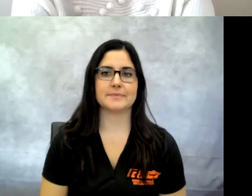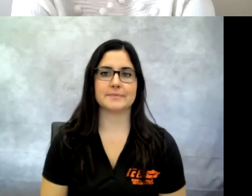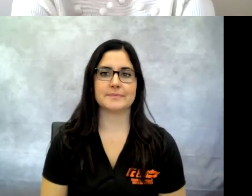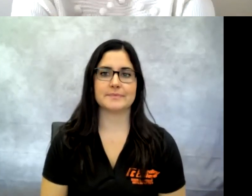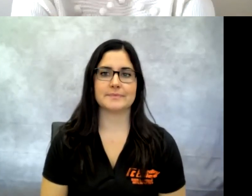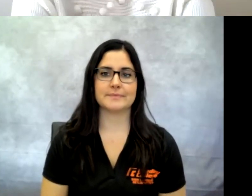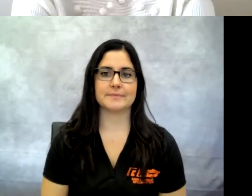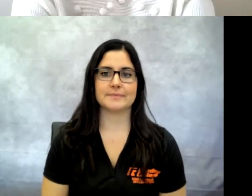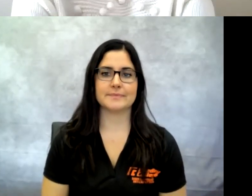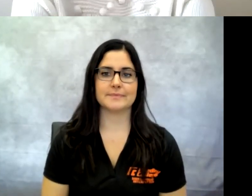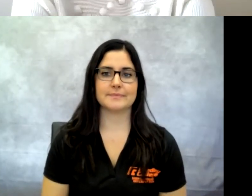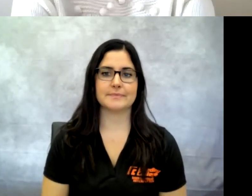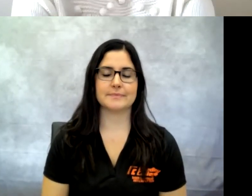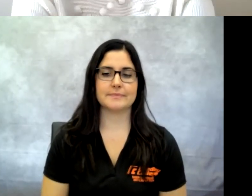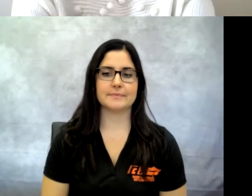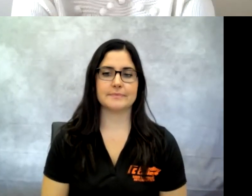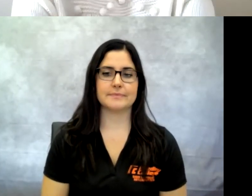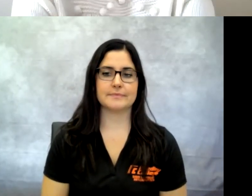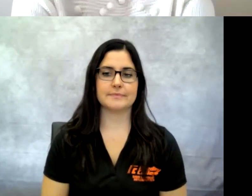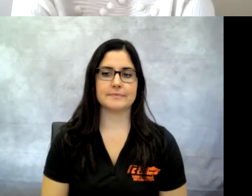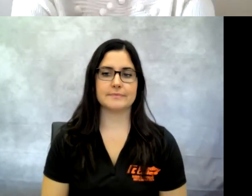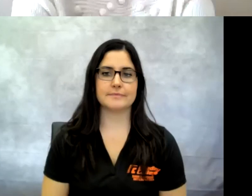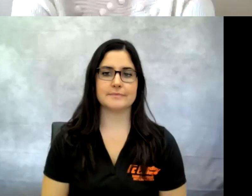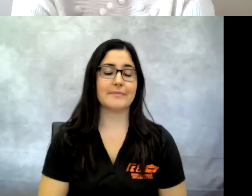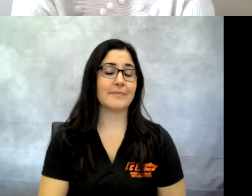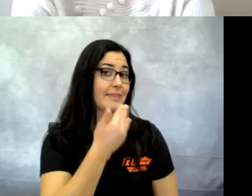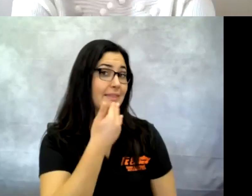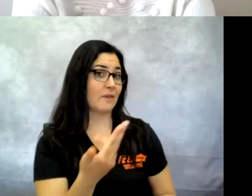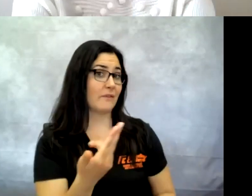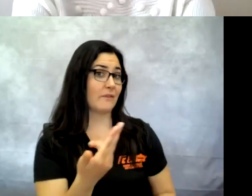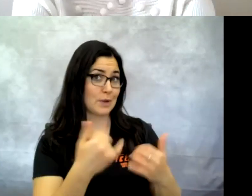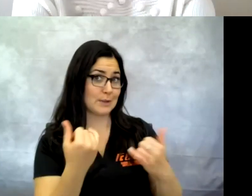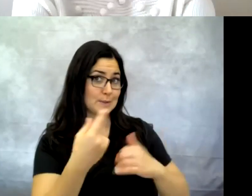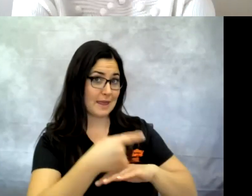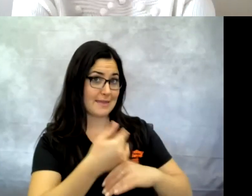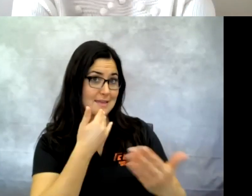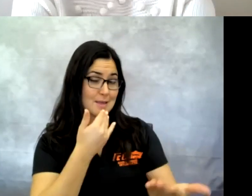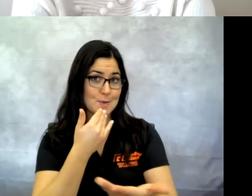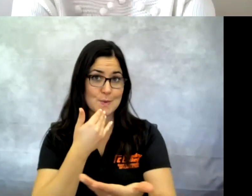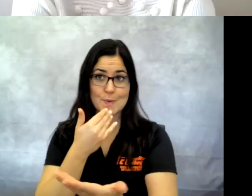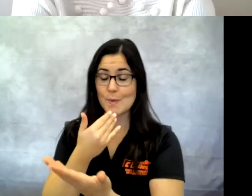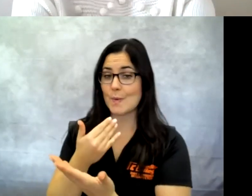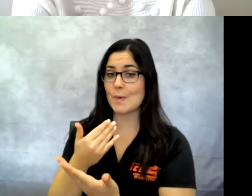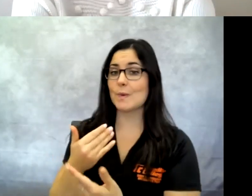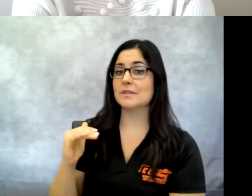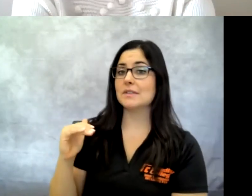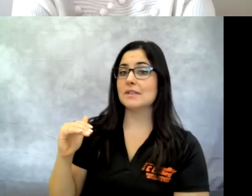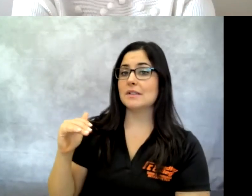Thank you, everybody, for joining us today. Thank you to our Pych Interns, thank you to our interpreters and thank you, Dr.